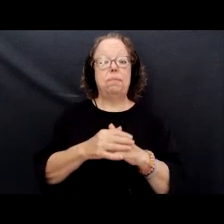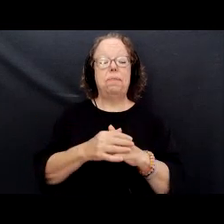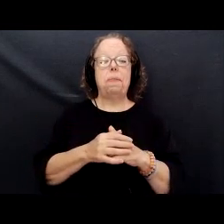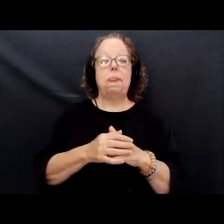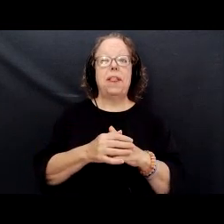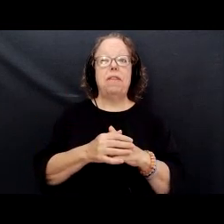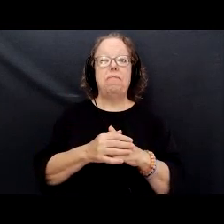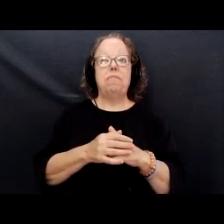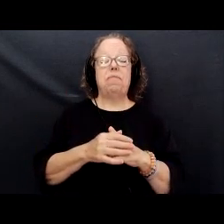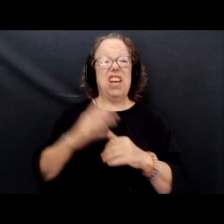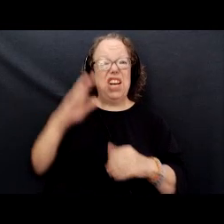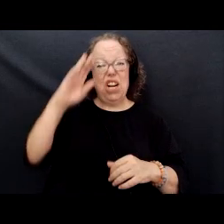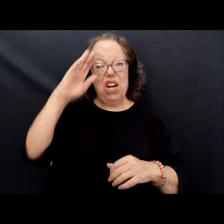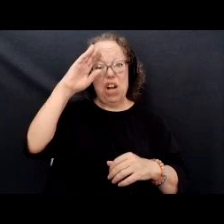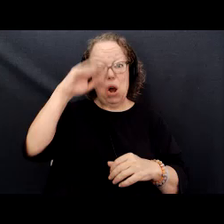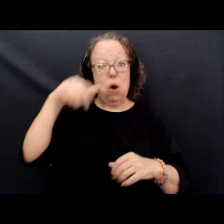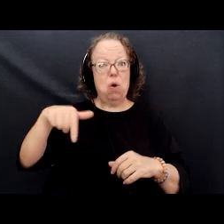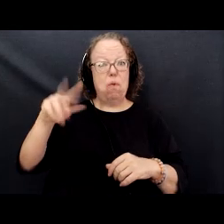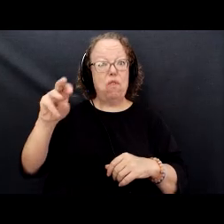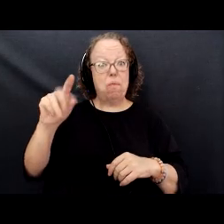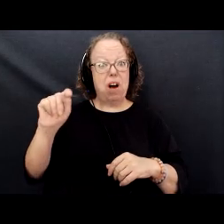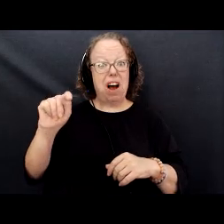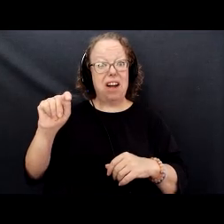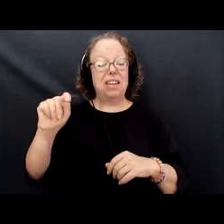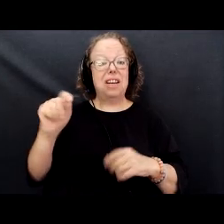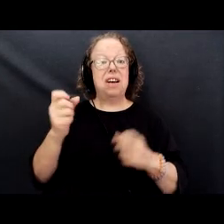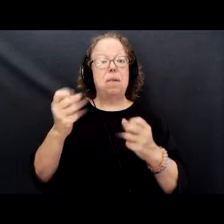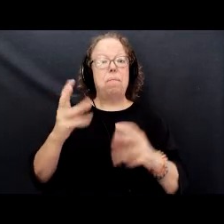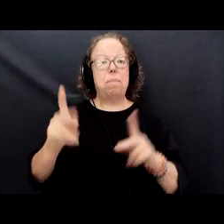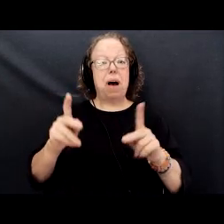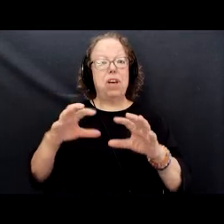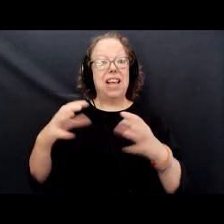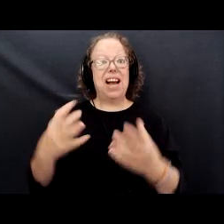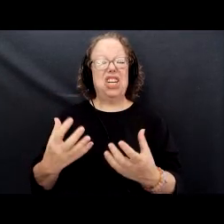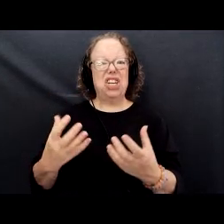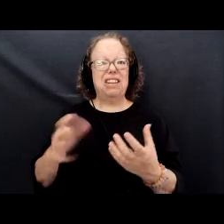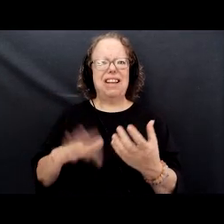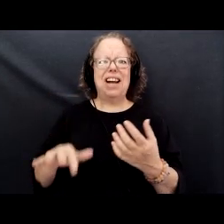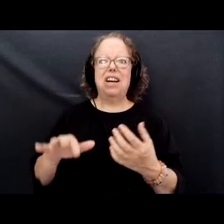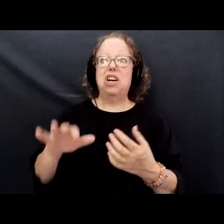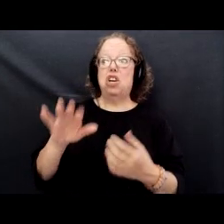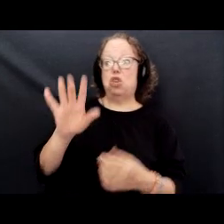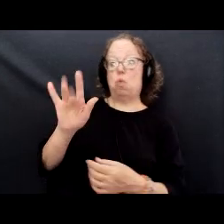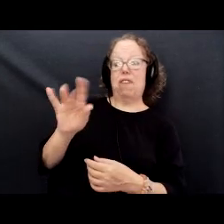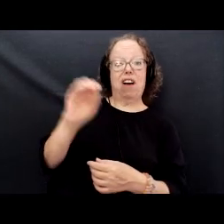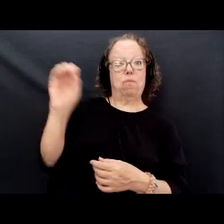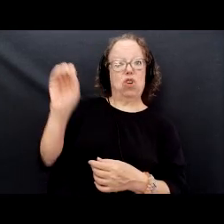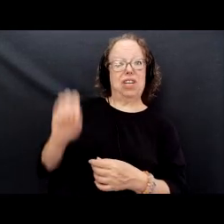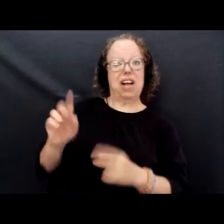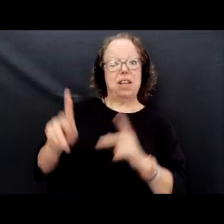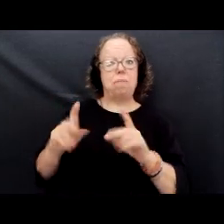And you know, Vermont's population -there's actually like 25% of the population that